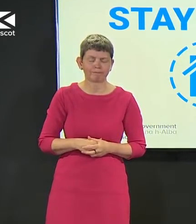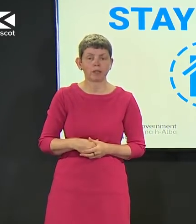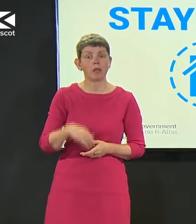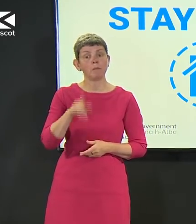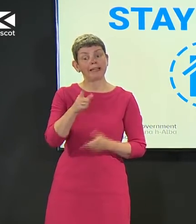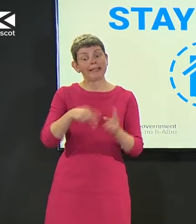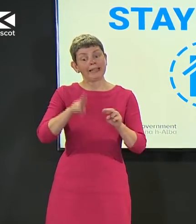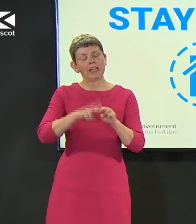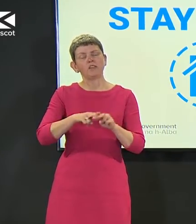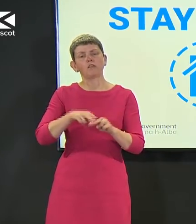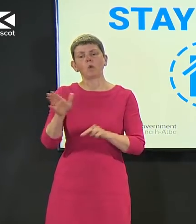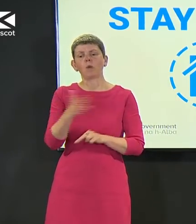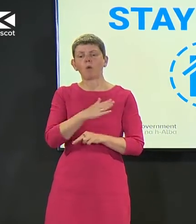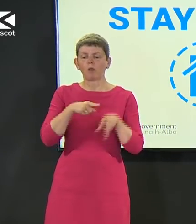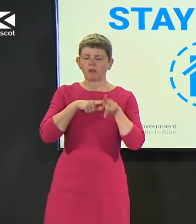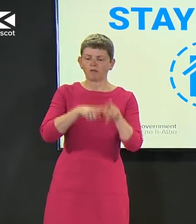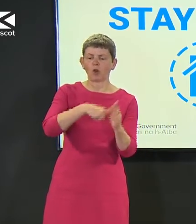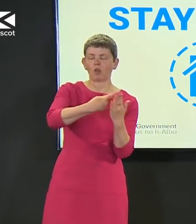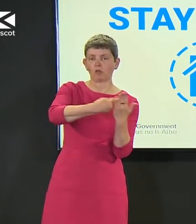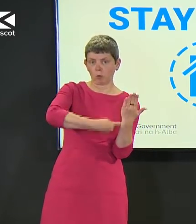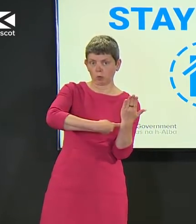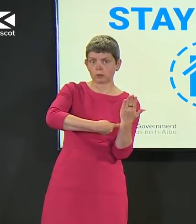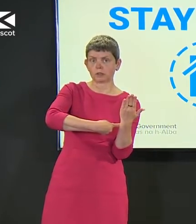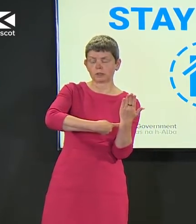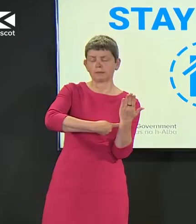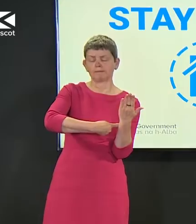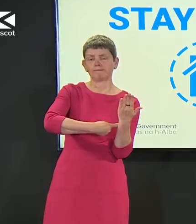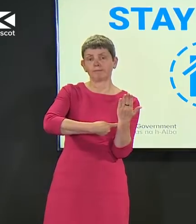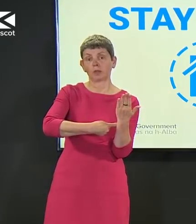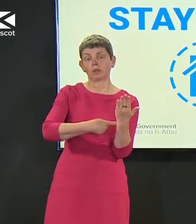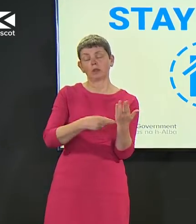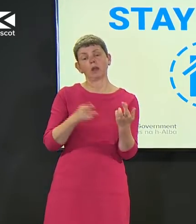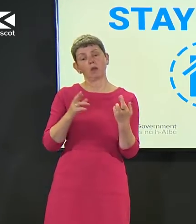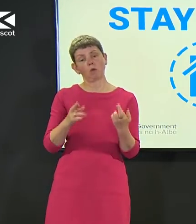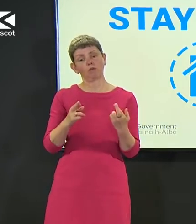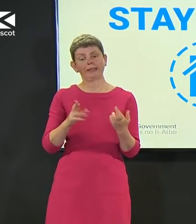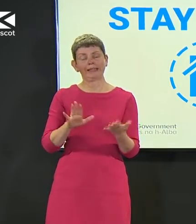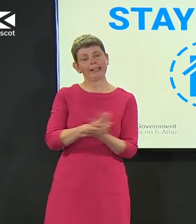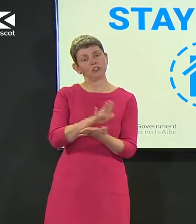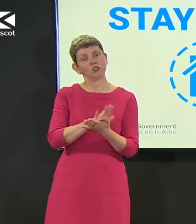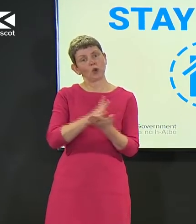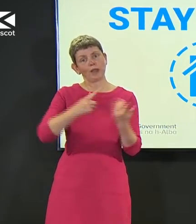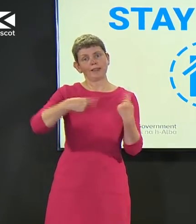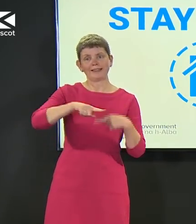sensible things enjoy uh responsibly these easing of restrictions then there's every reason for us